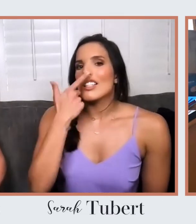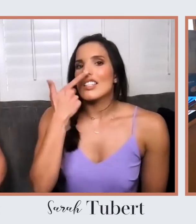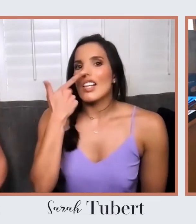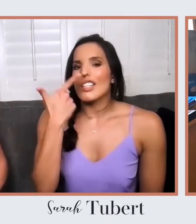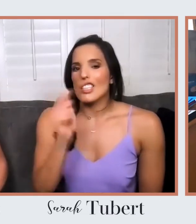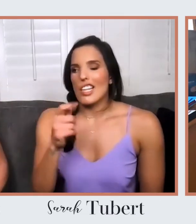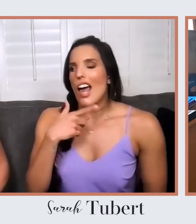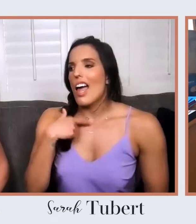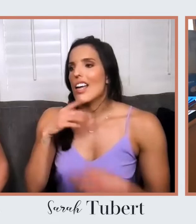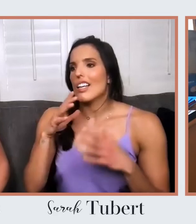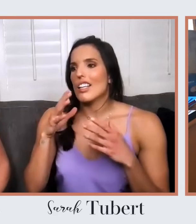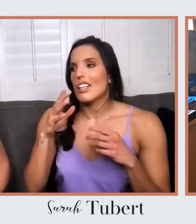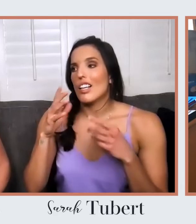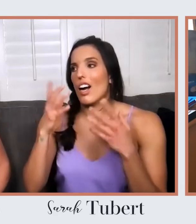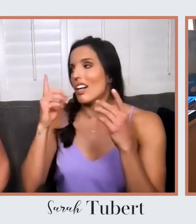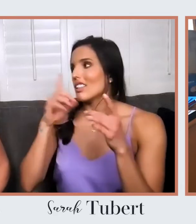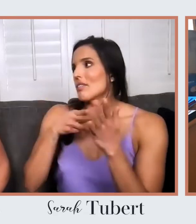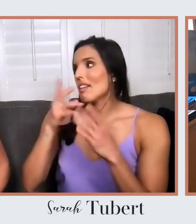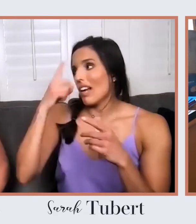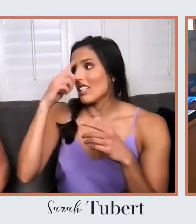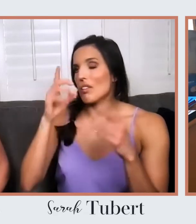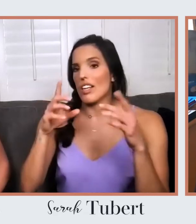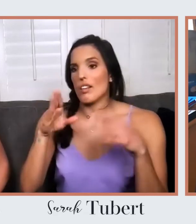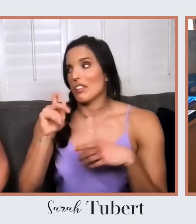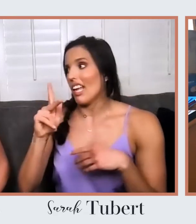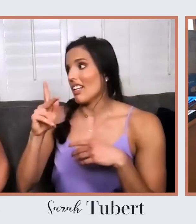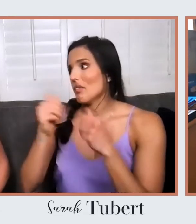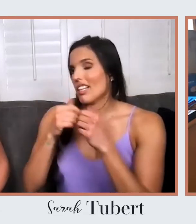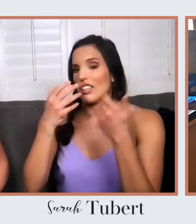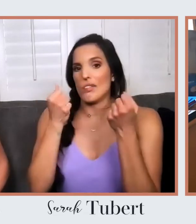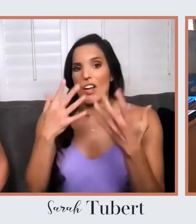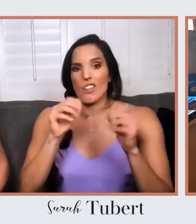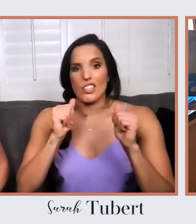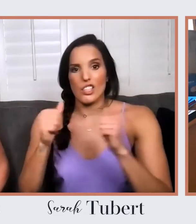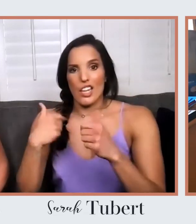It's interesting, I honestly, my mind is going blank with the amount of auditions